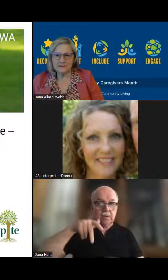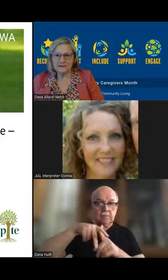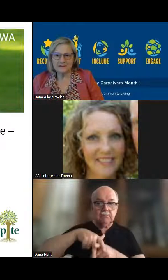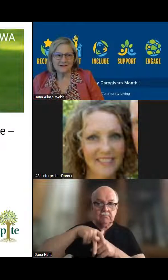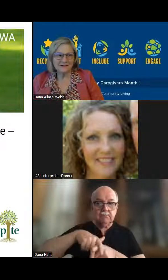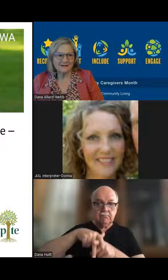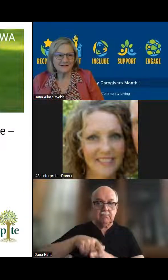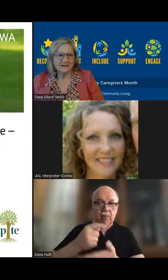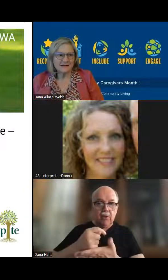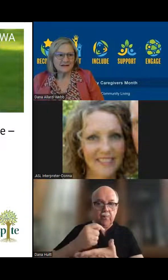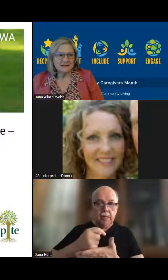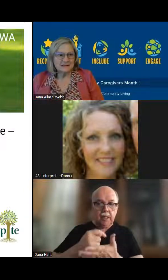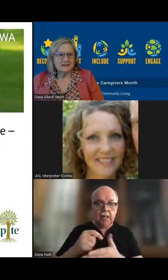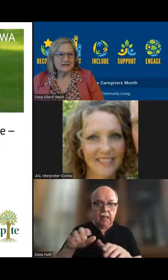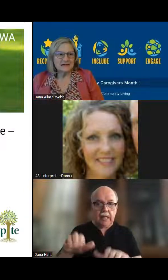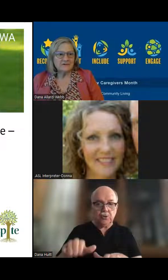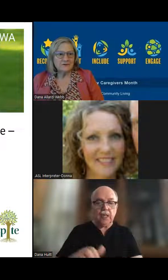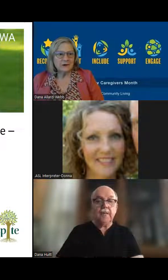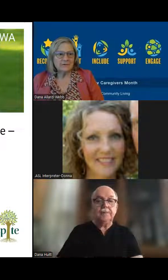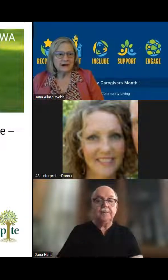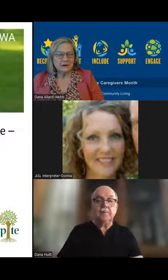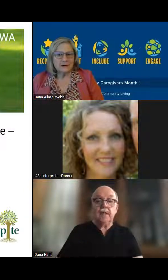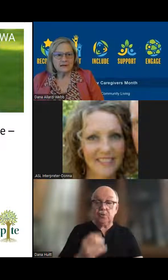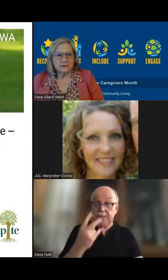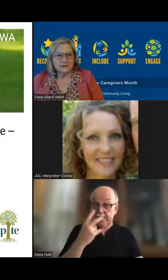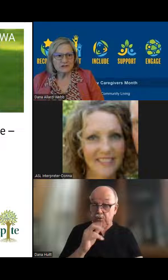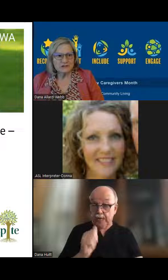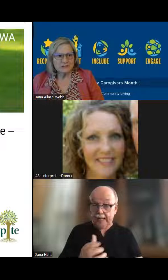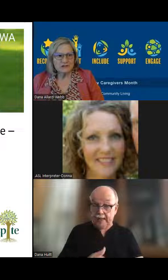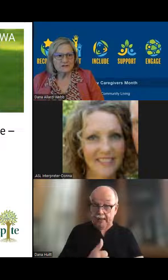and then we're going to eventually put them up onto this website. We